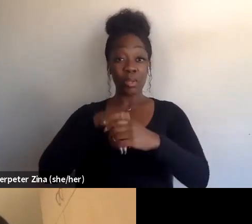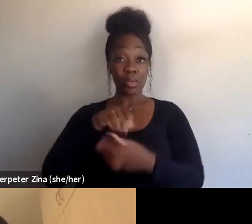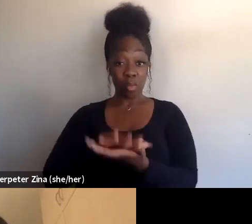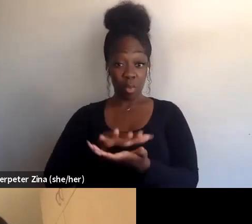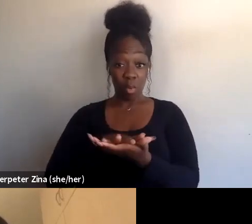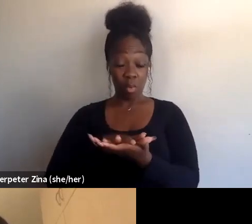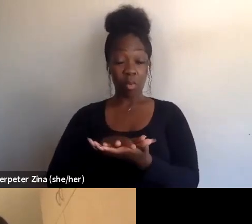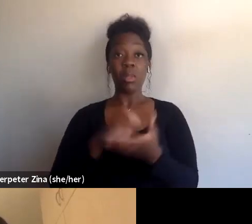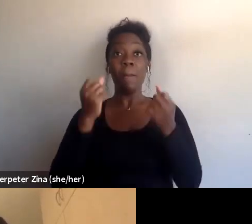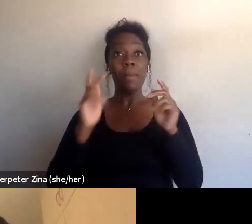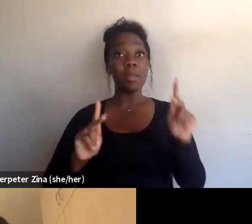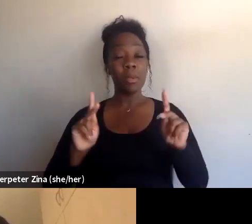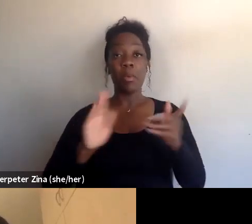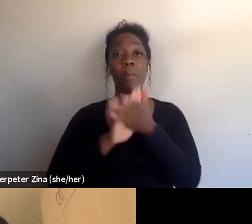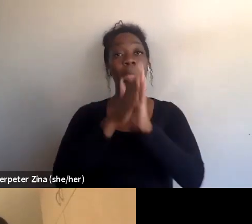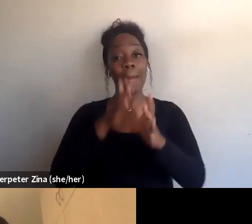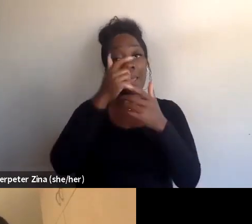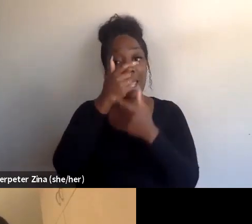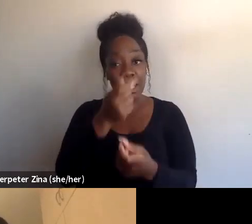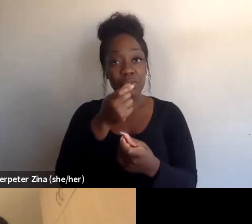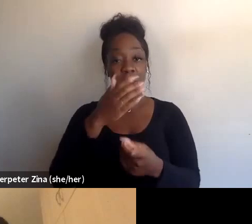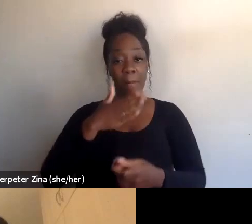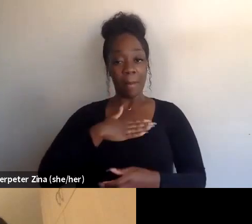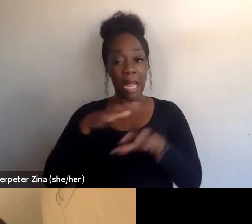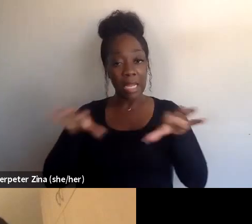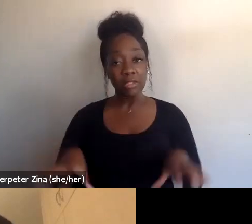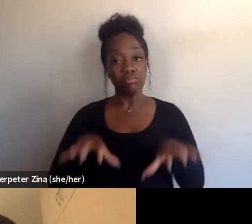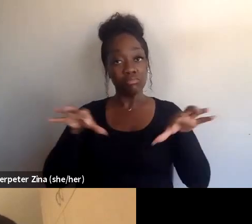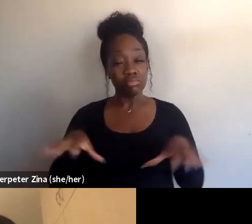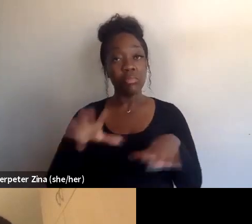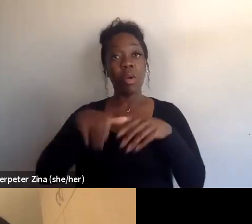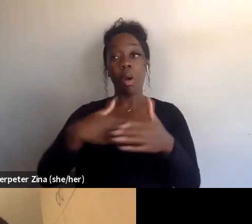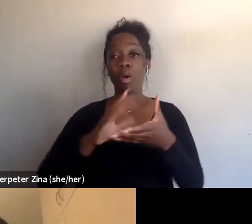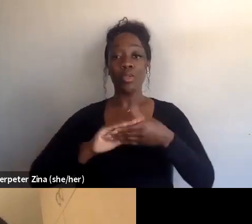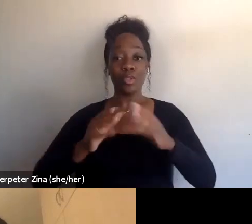in what I was doing and the type of stories that I was interested in telling.